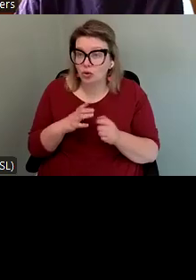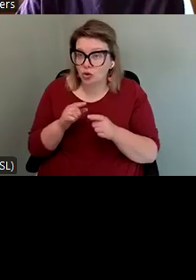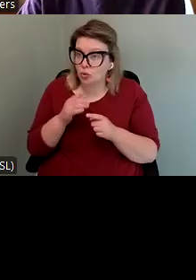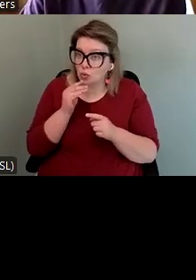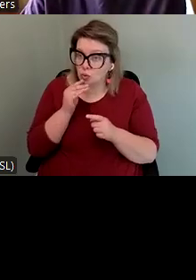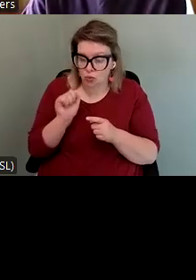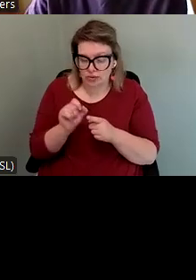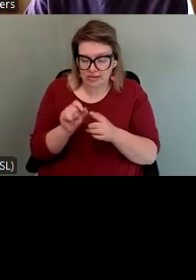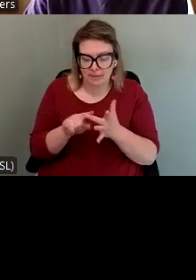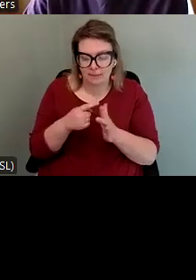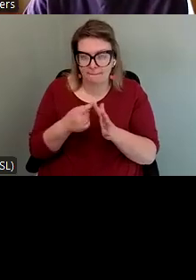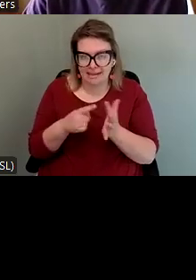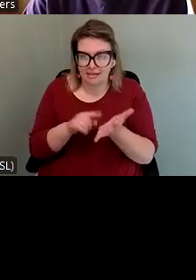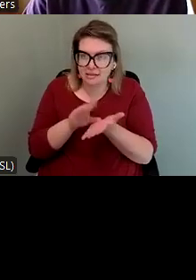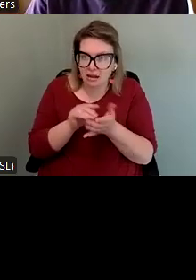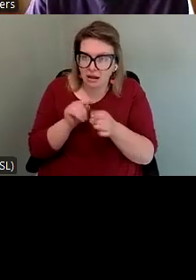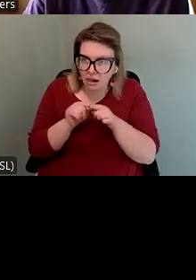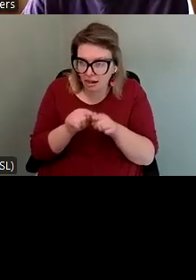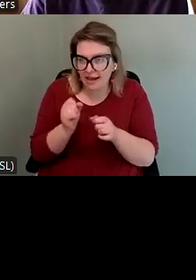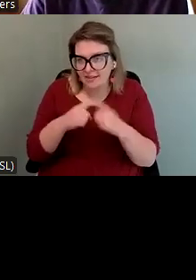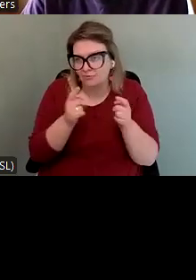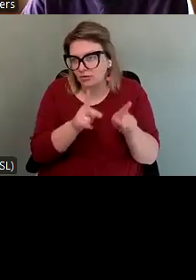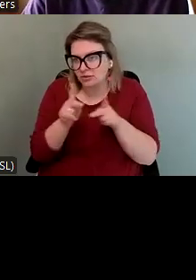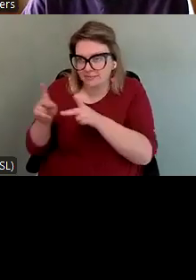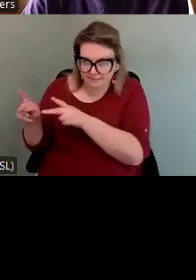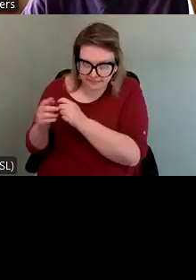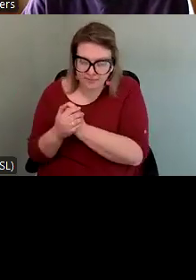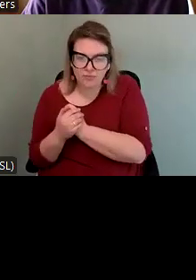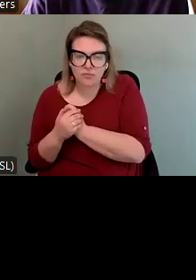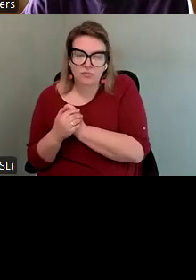I've gone the wrong way again.